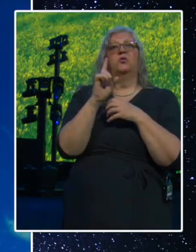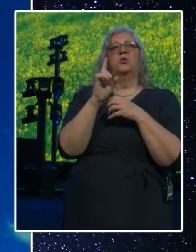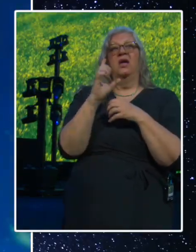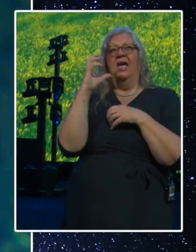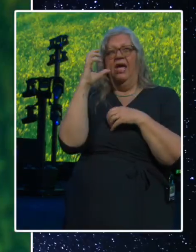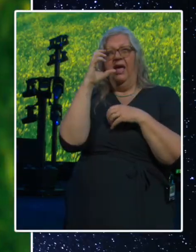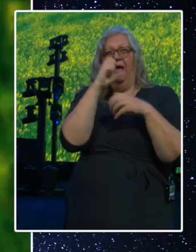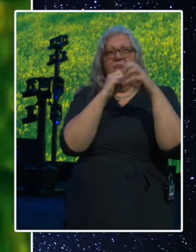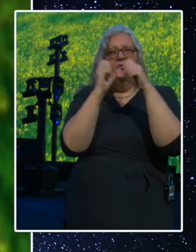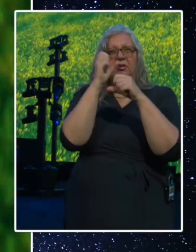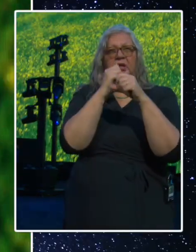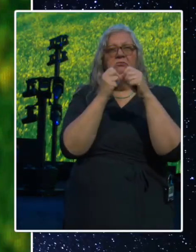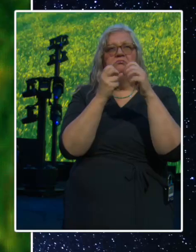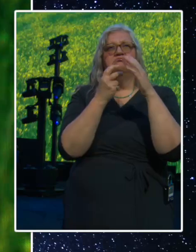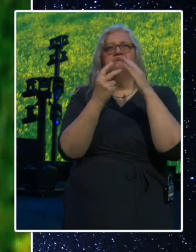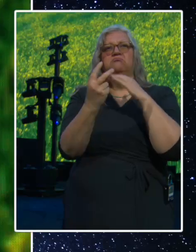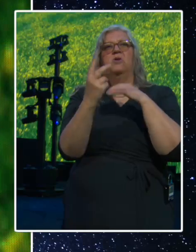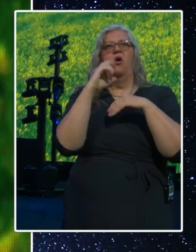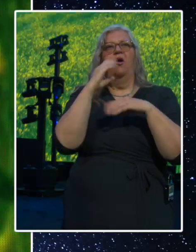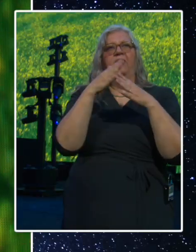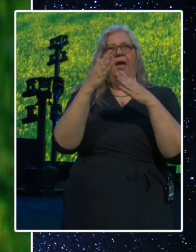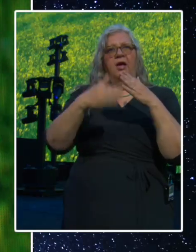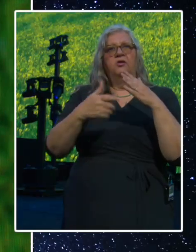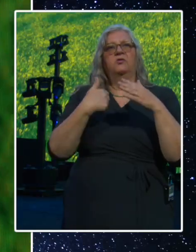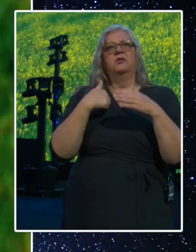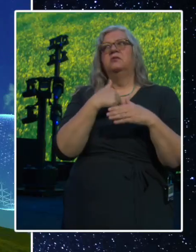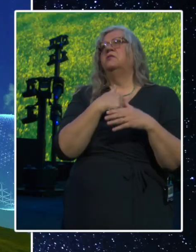AI is the ultimate hybrid workload.